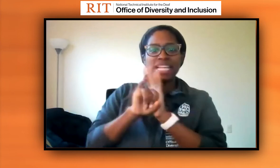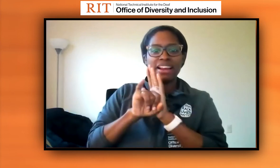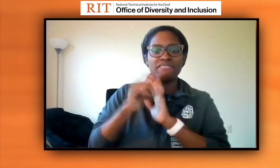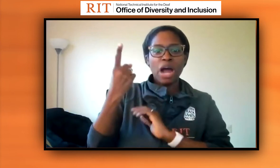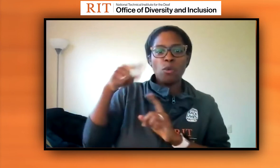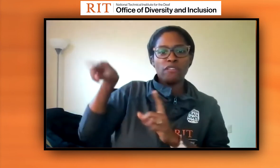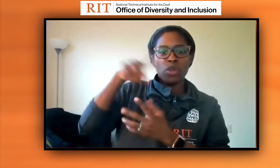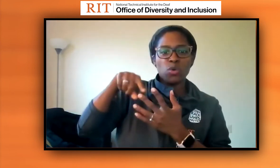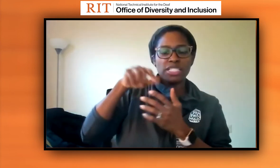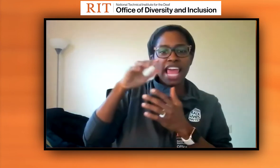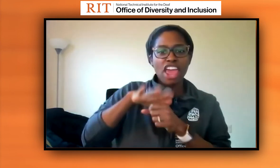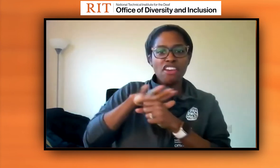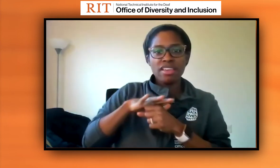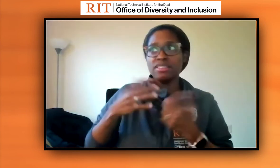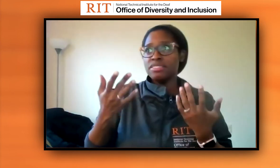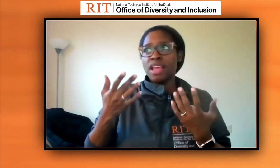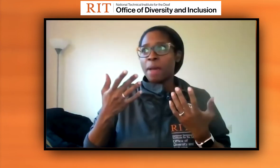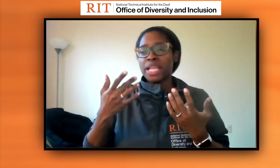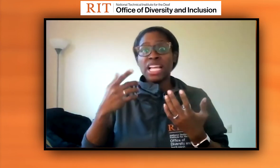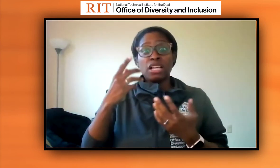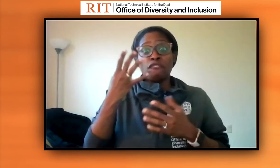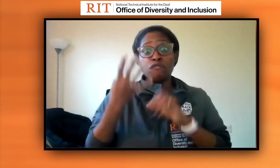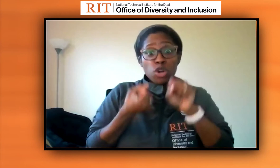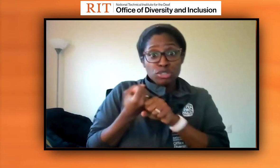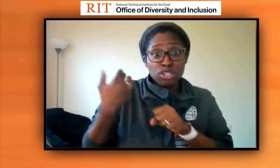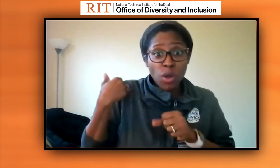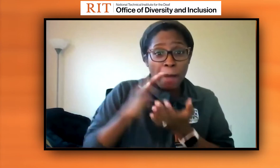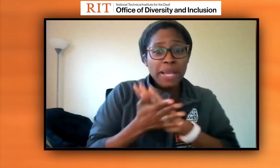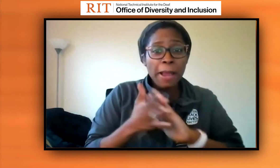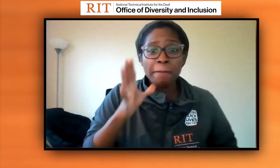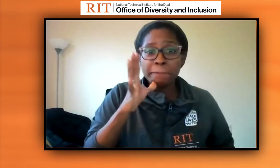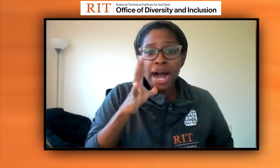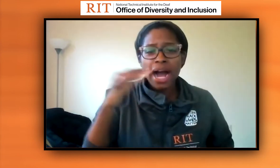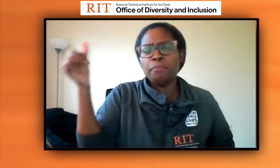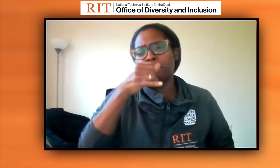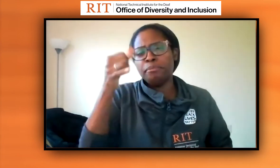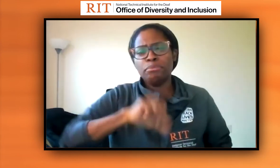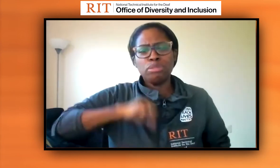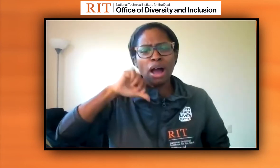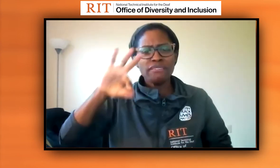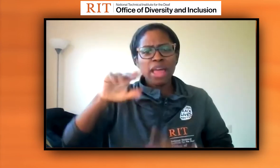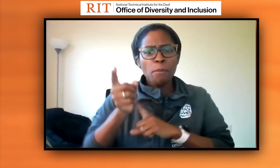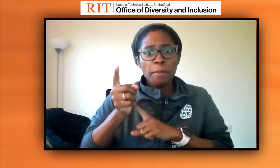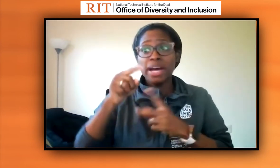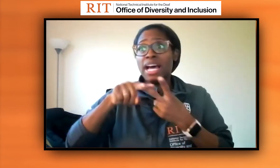and to share with others your proud identities. When I became a mom 4 years ago,